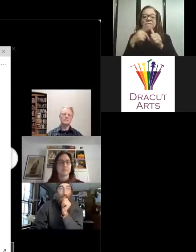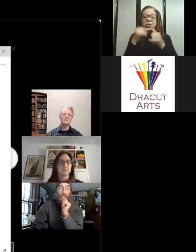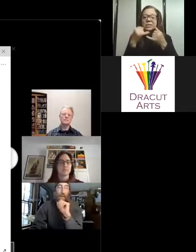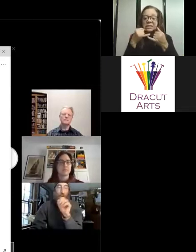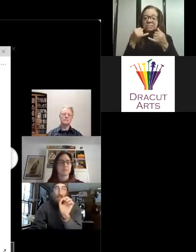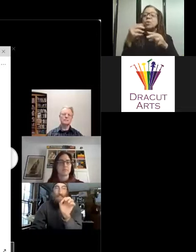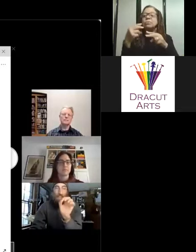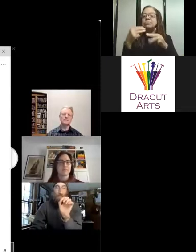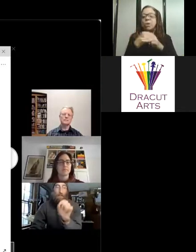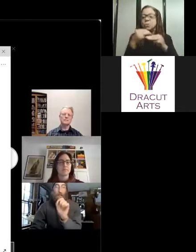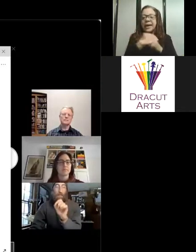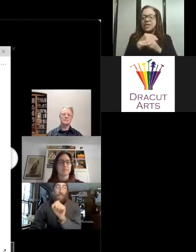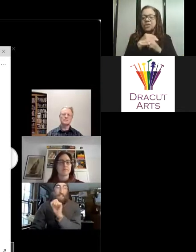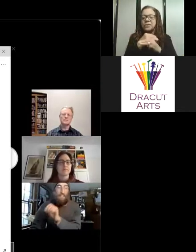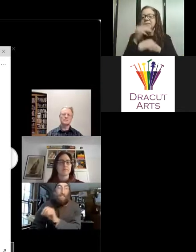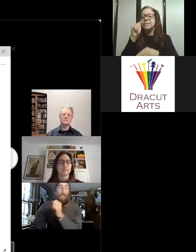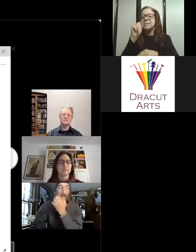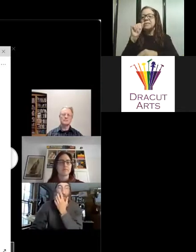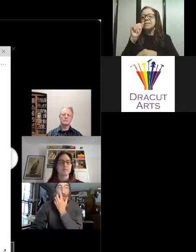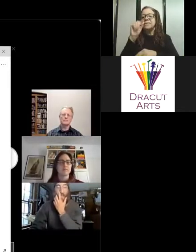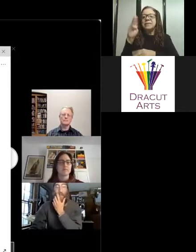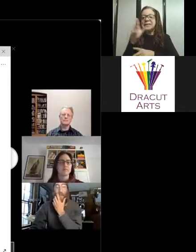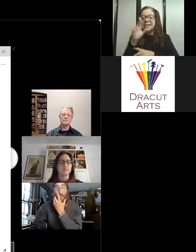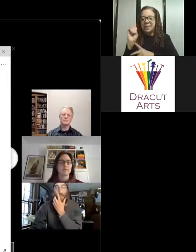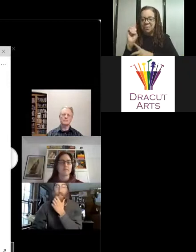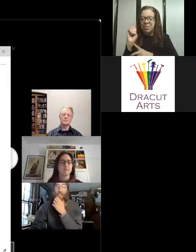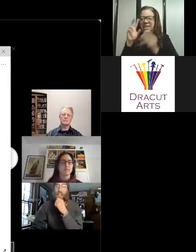So this is how, this is how Freeman Colby the teacher evaluates possible students.